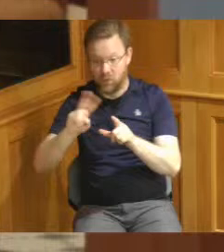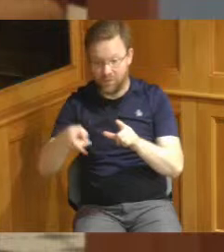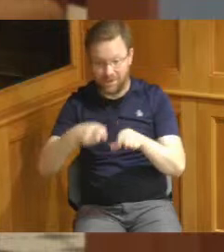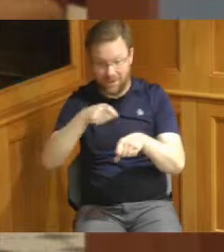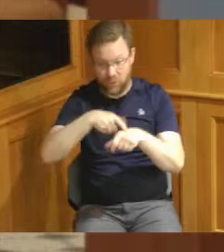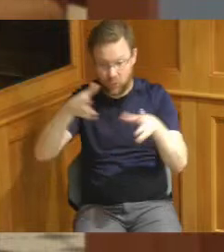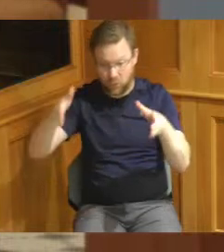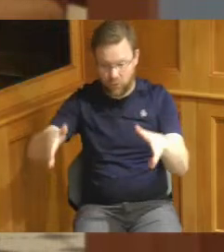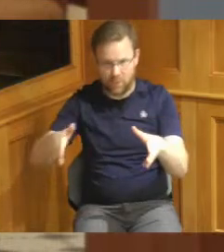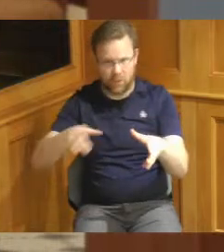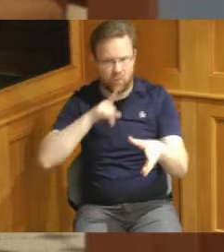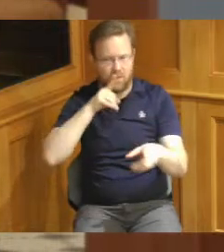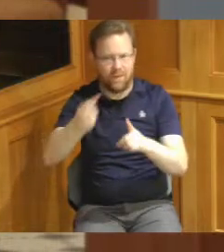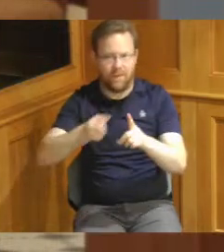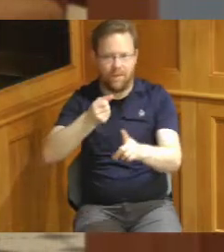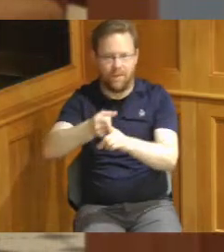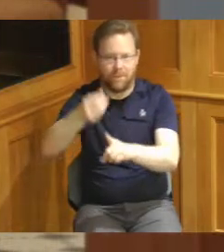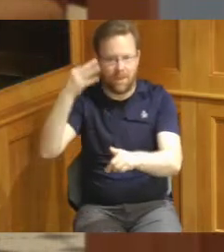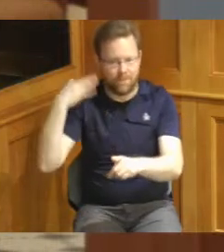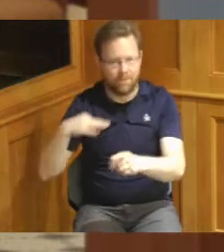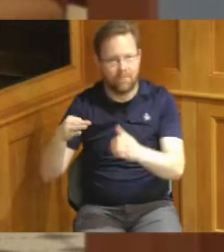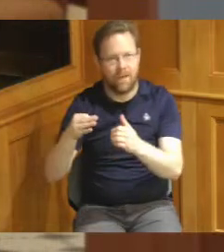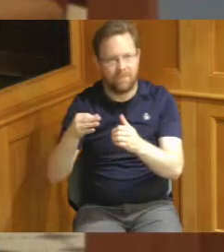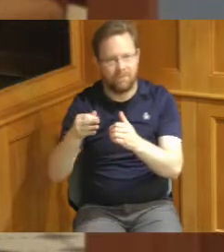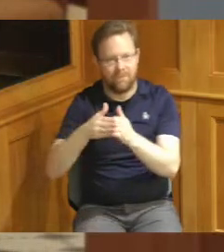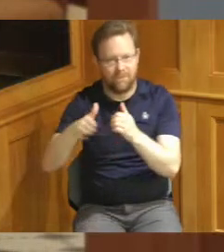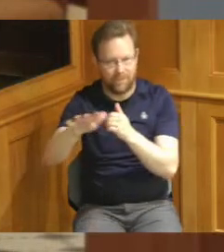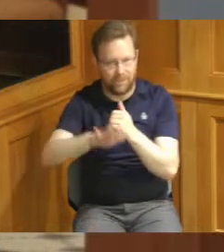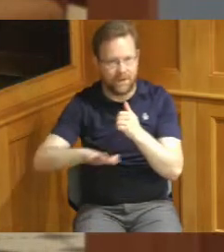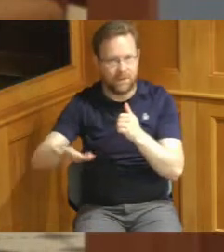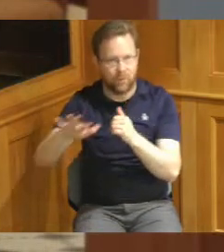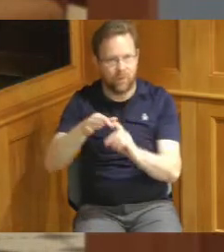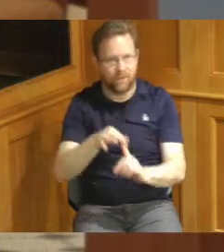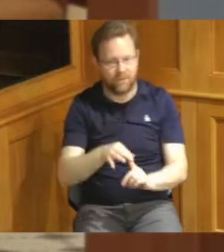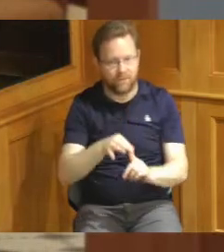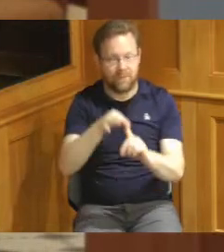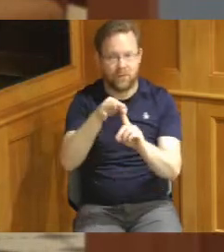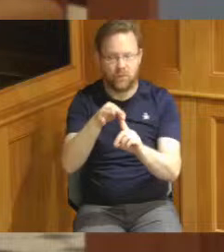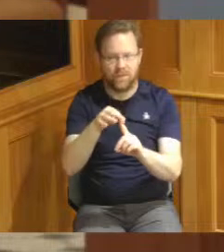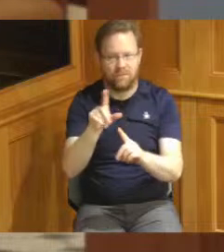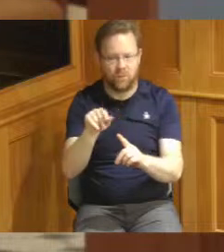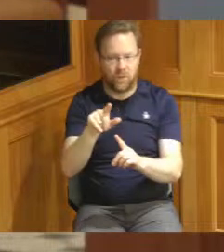agreement with Kelly Brothers Roofing this is for repairs of the roof at the Juvenile Court